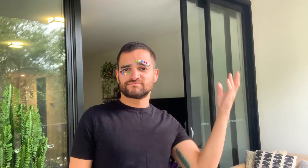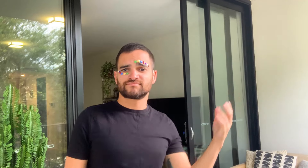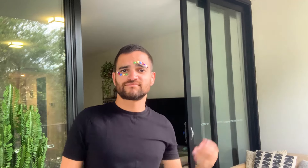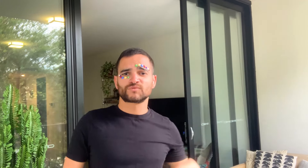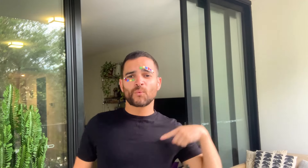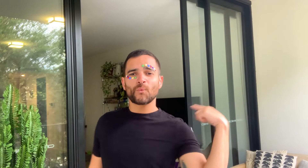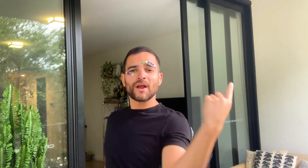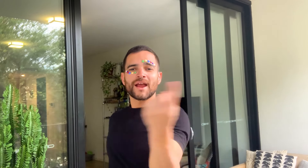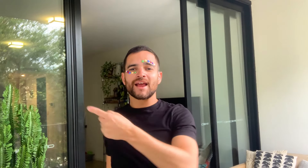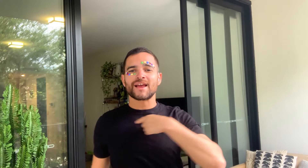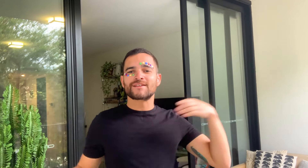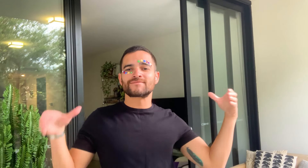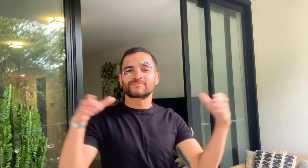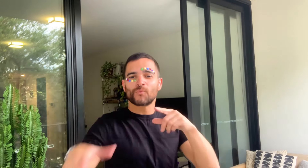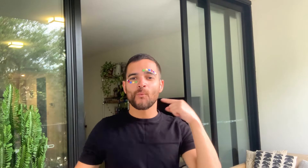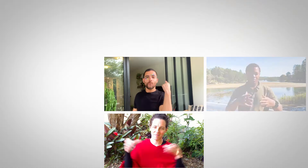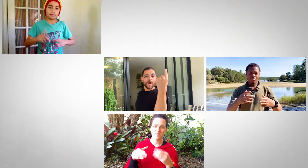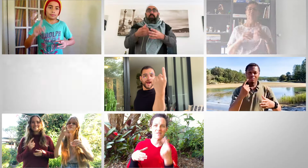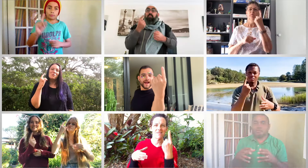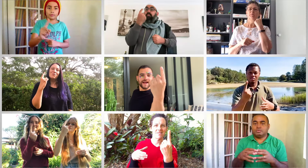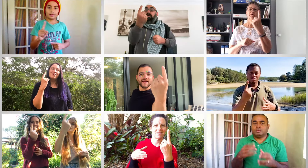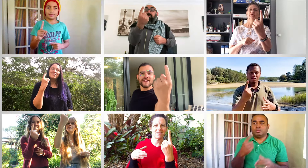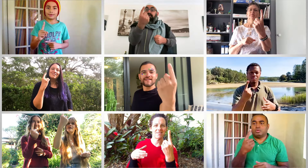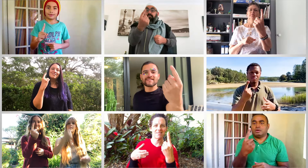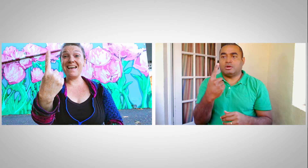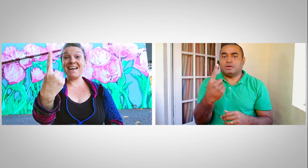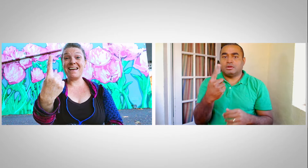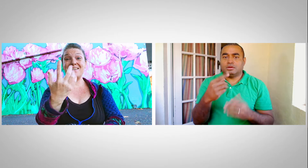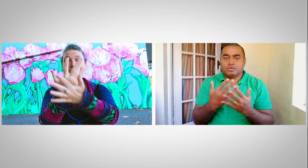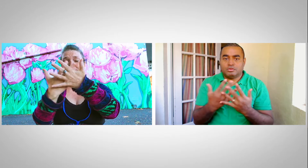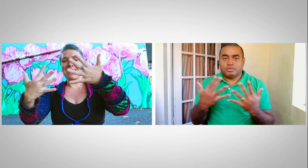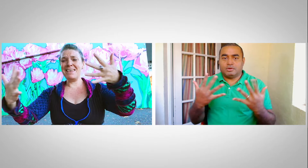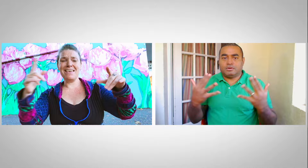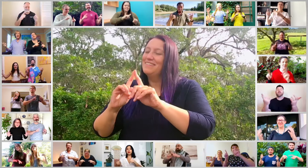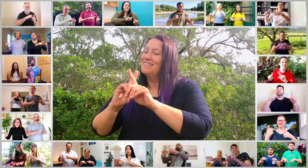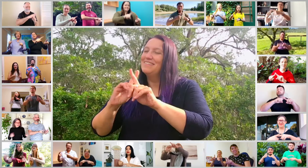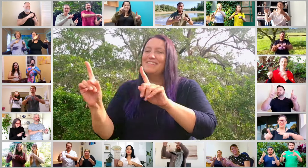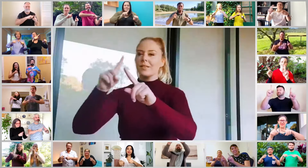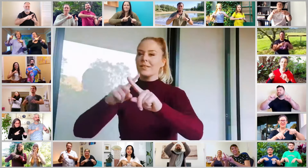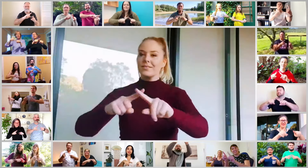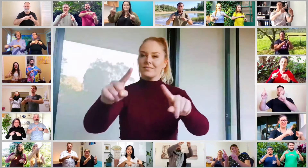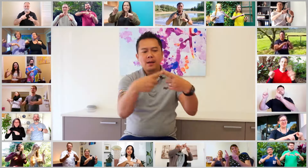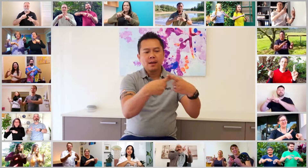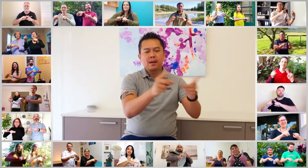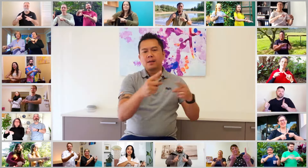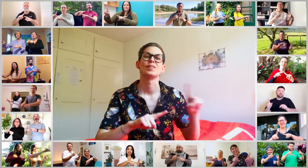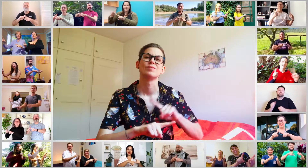We are one, but we are many